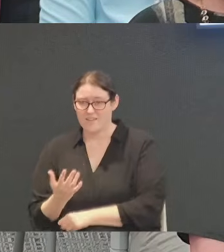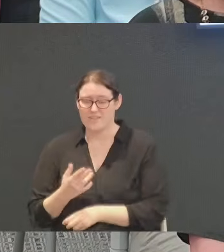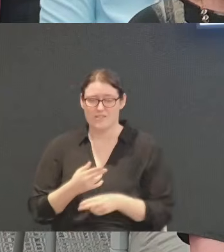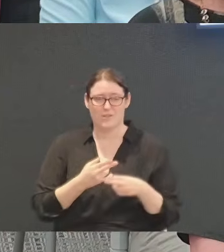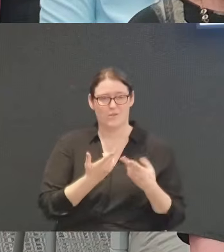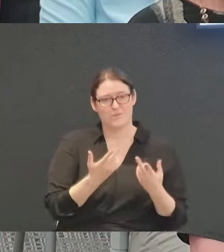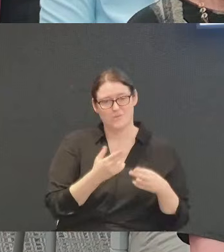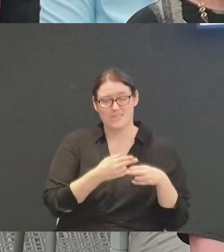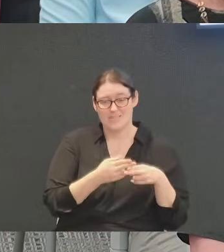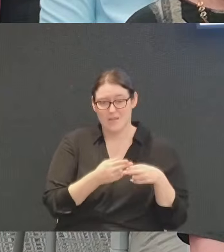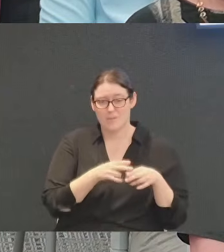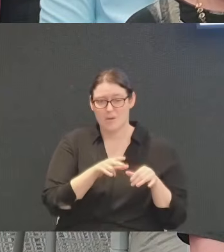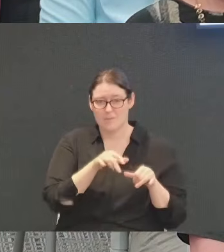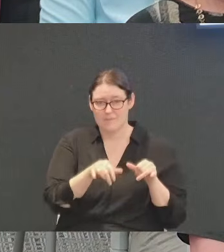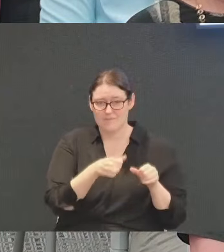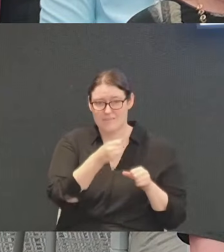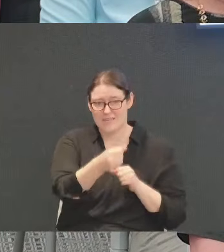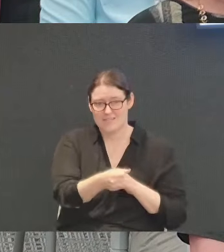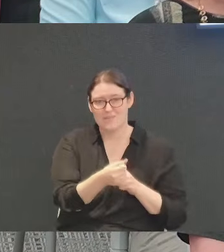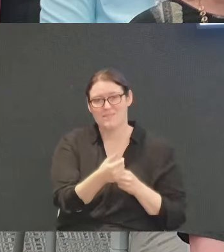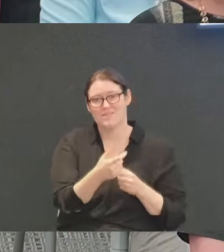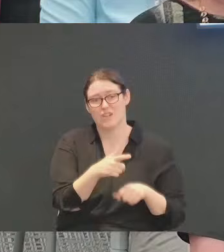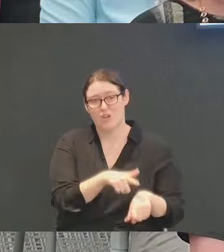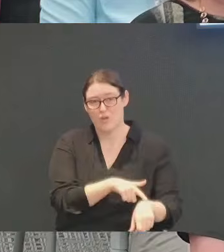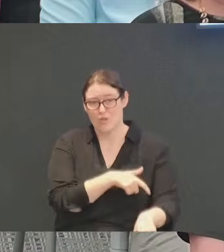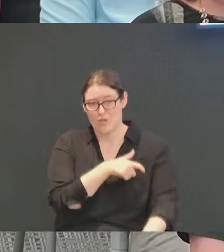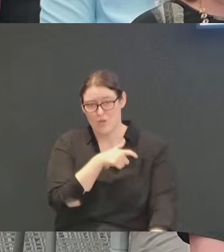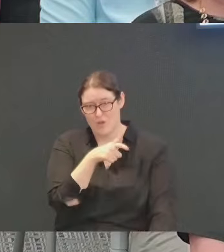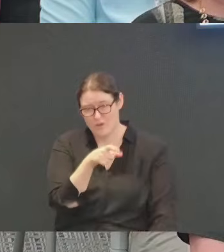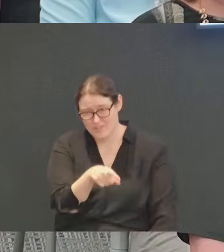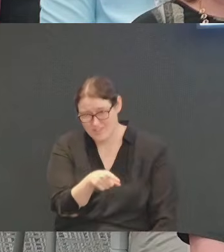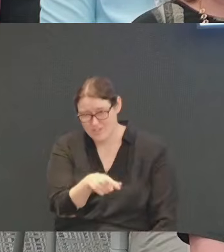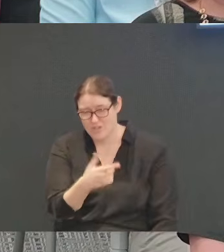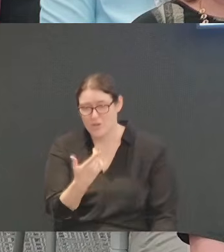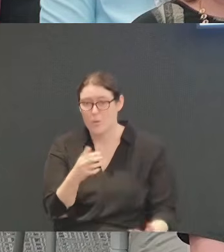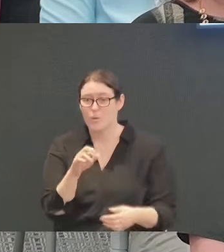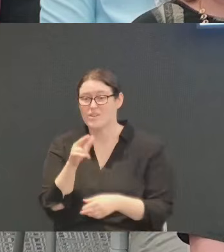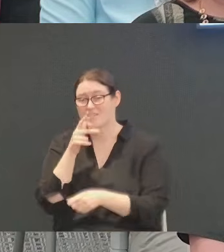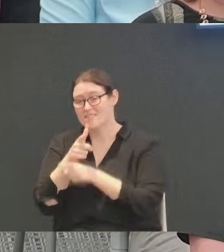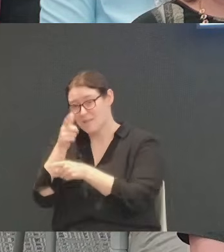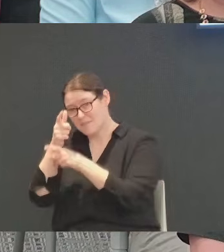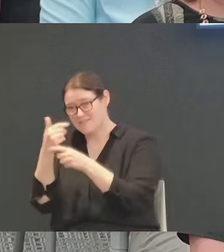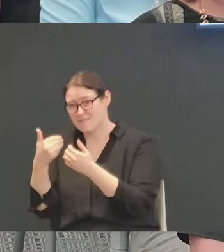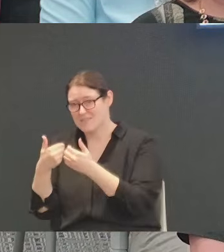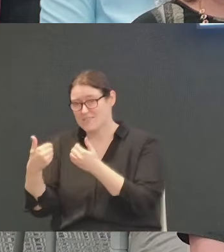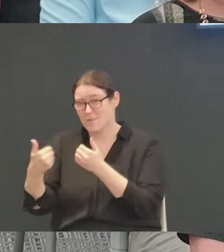they should. Siblings get separated because they there aren't enough homes. Mental health supports